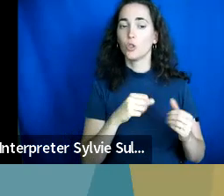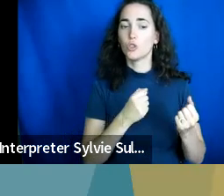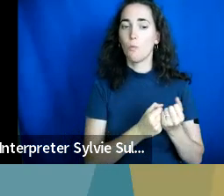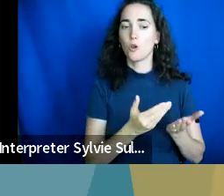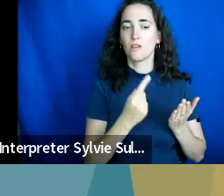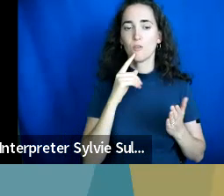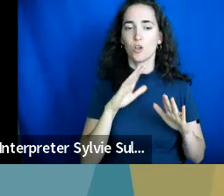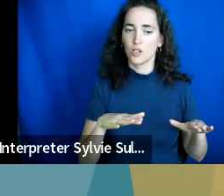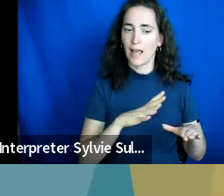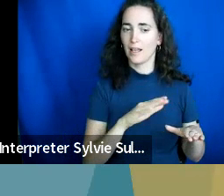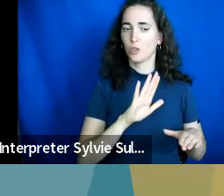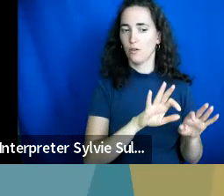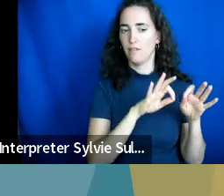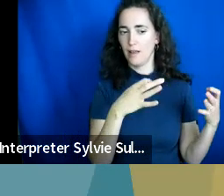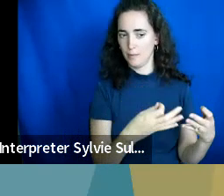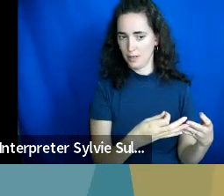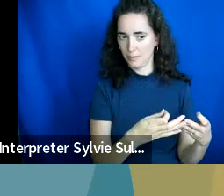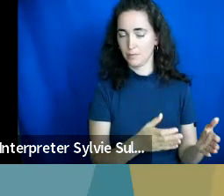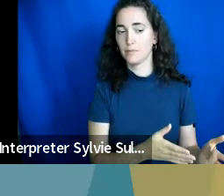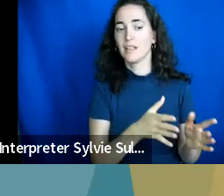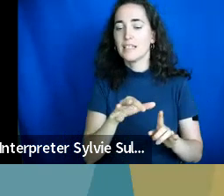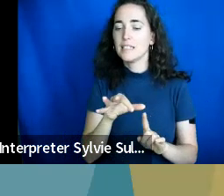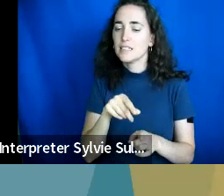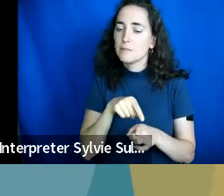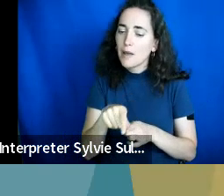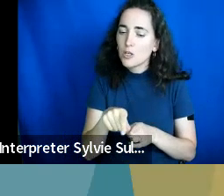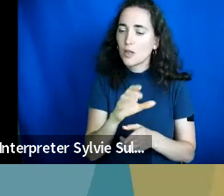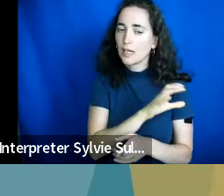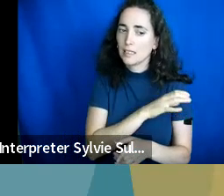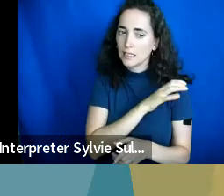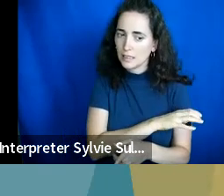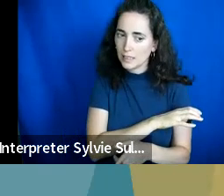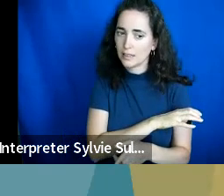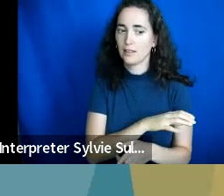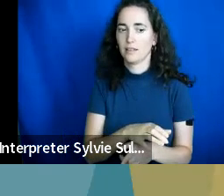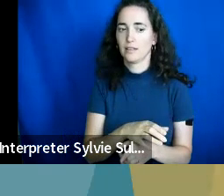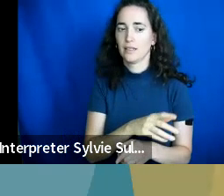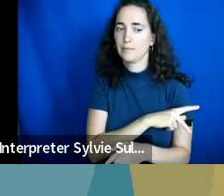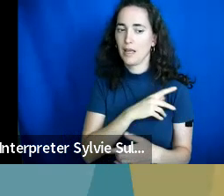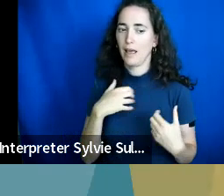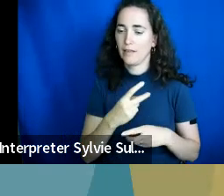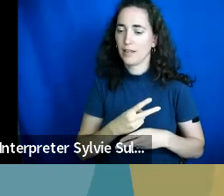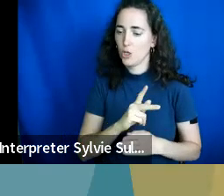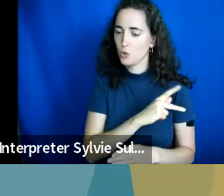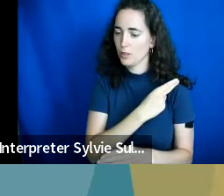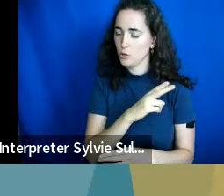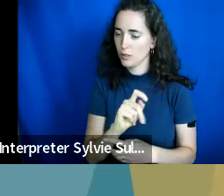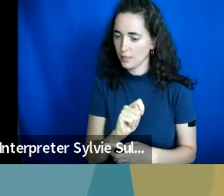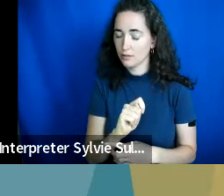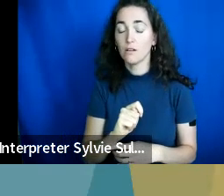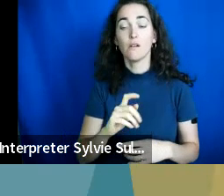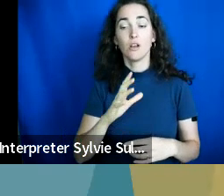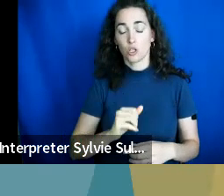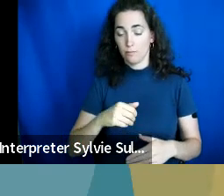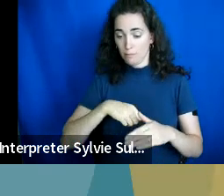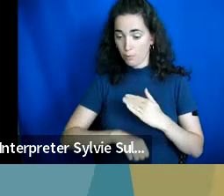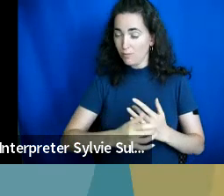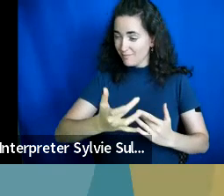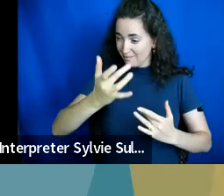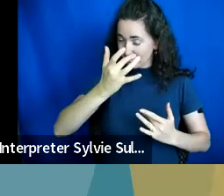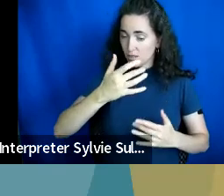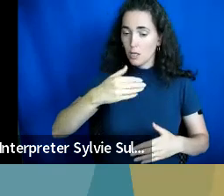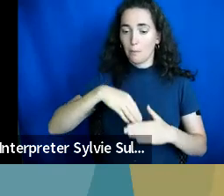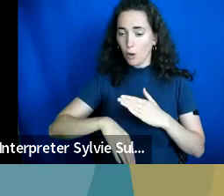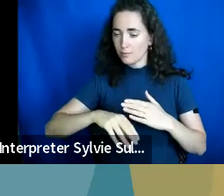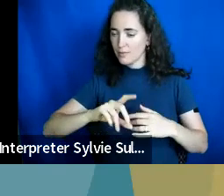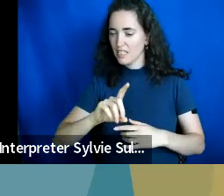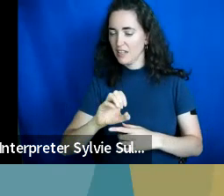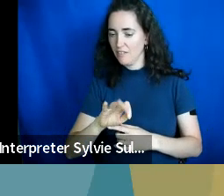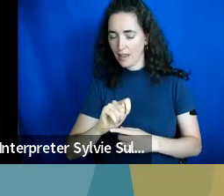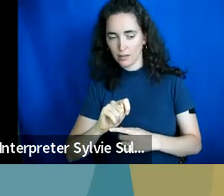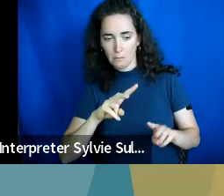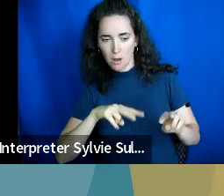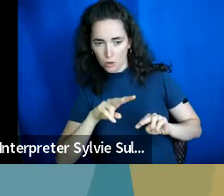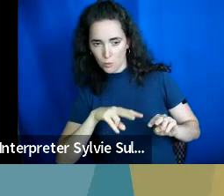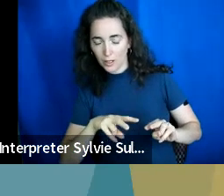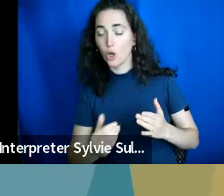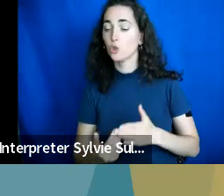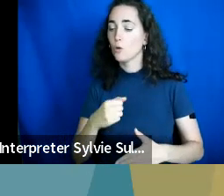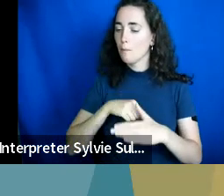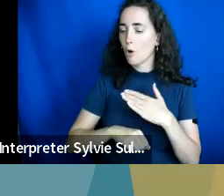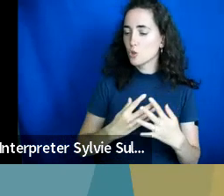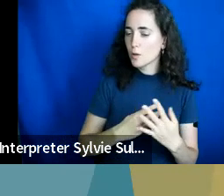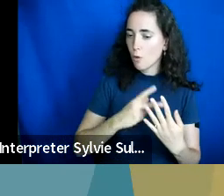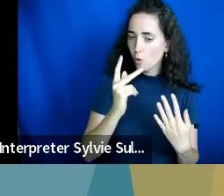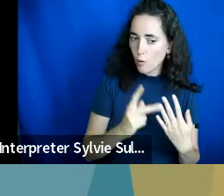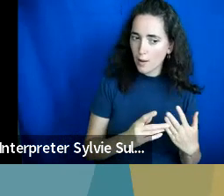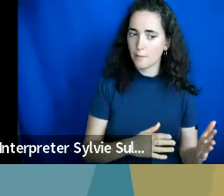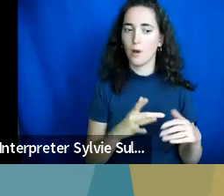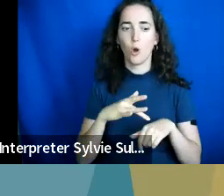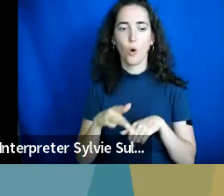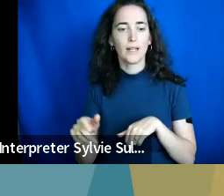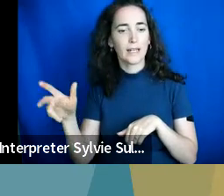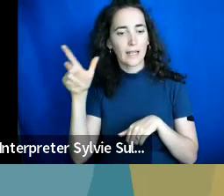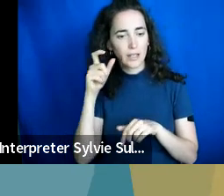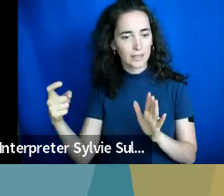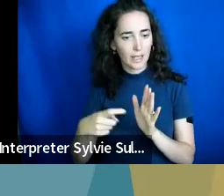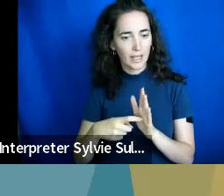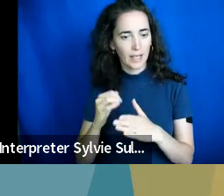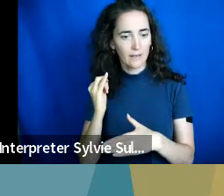For children and their families. Specialty clinics and parish healthcare units, Genetic disease Program the Louisiana Birth defects, monitoring Network need Newport Screening program The Early Hearing Detection Intervention